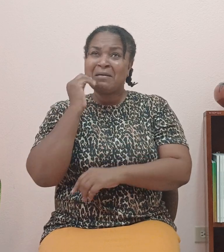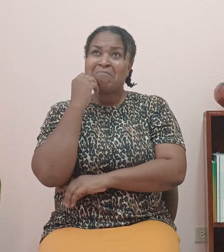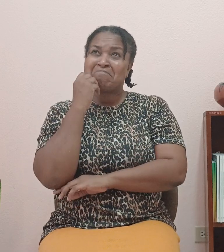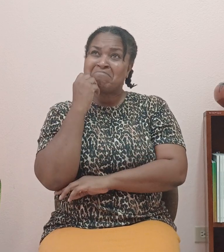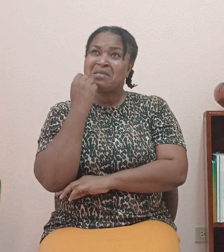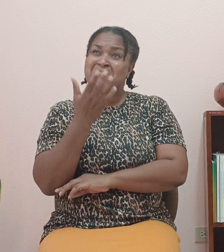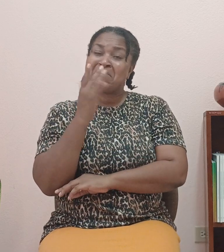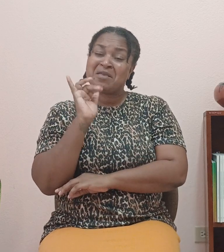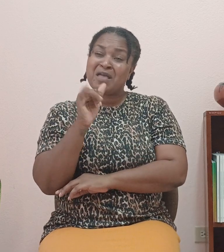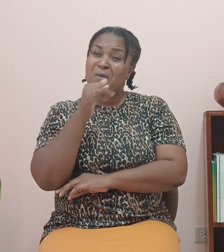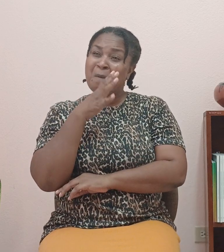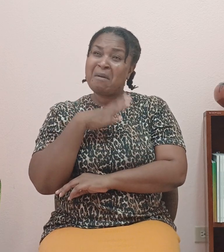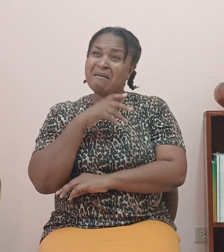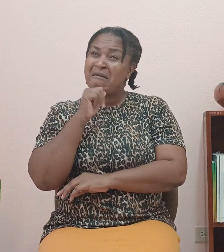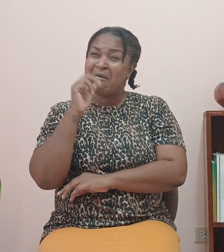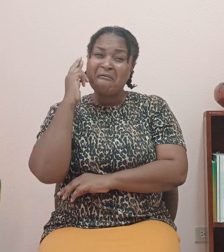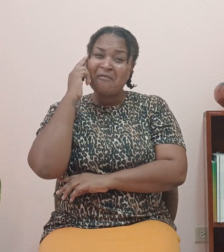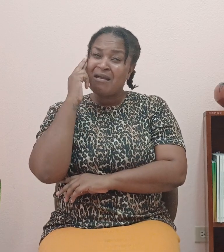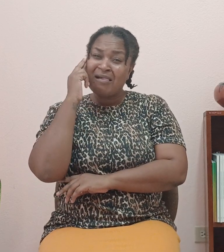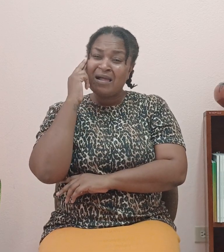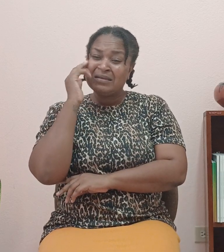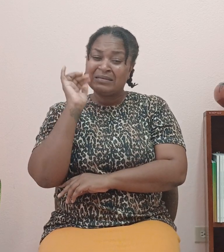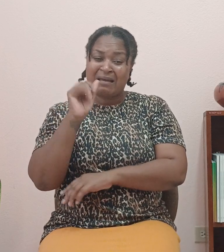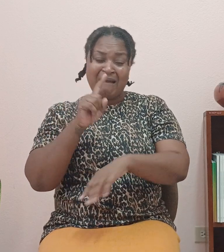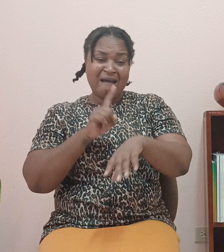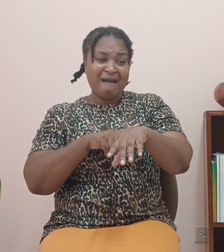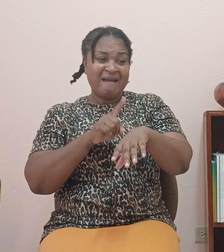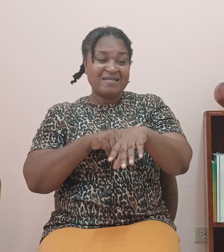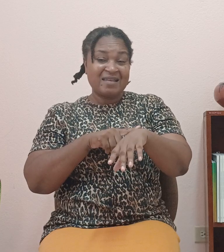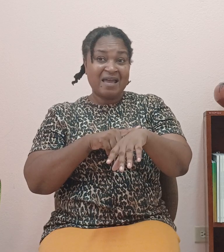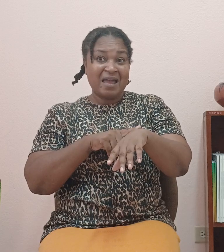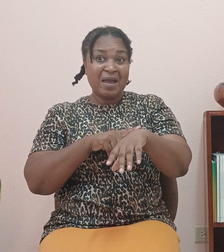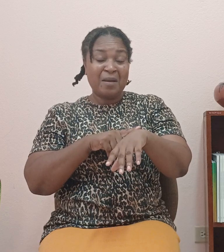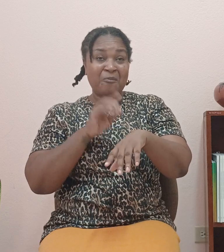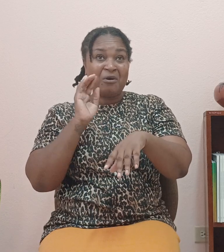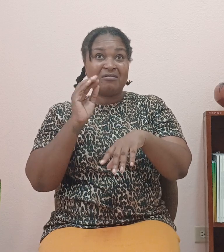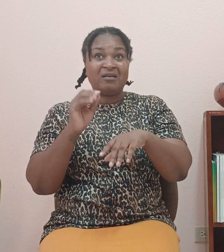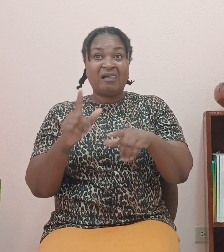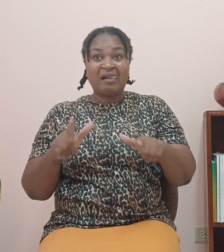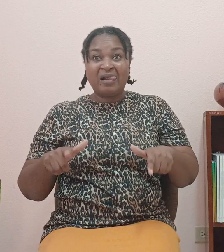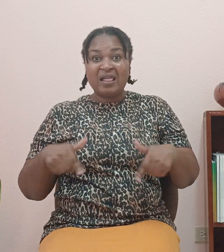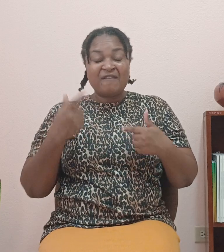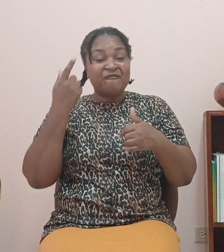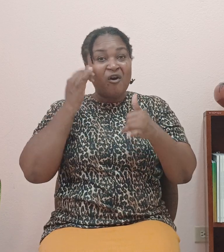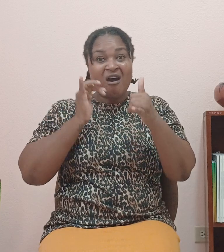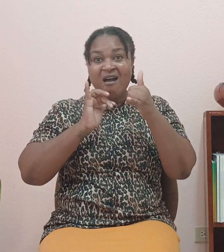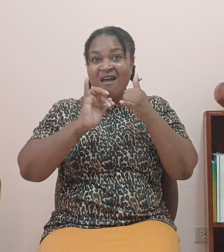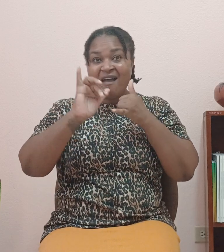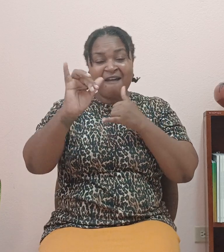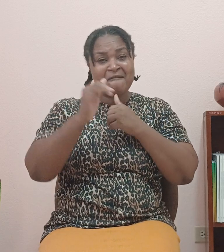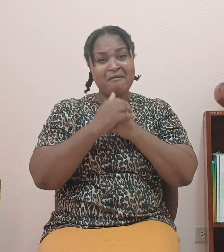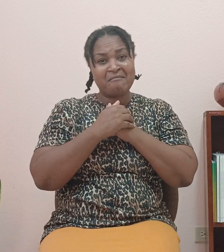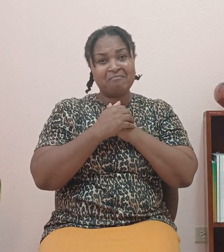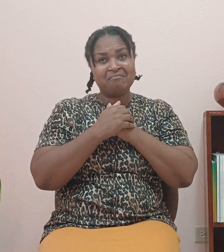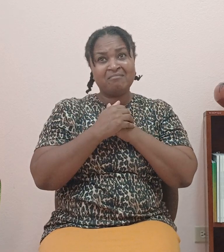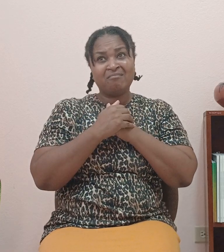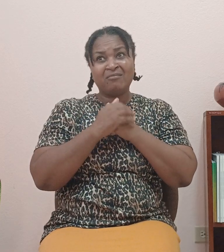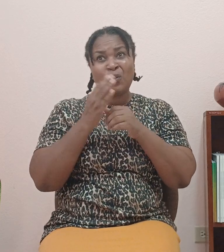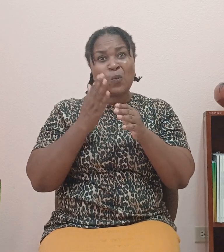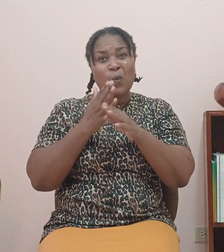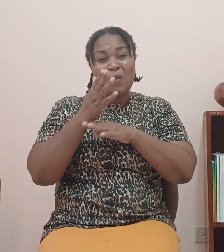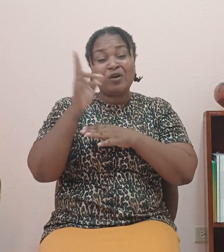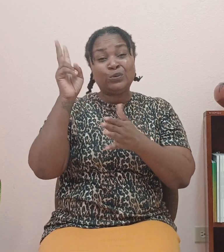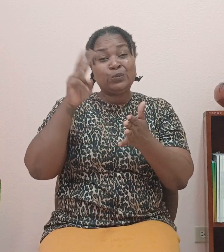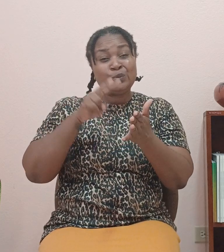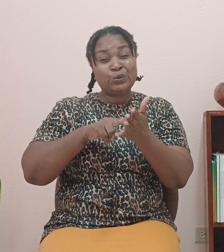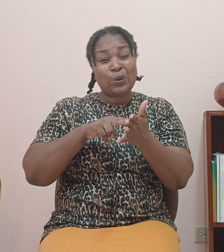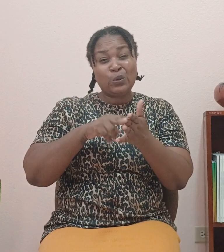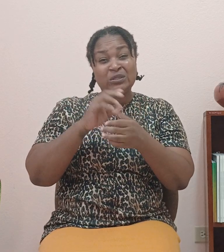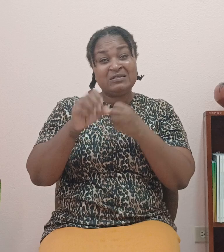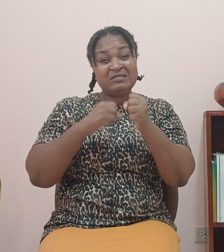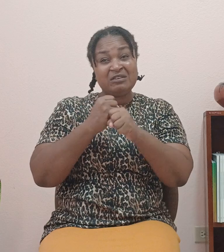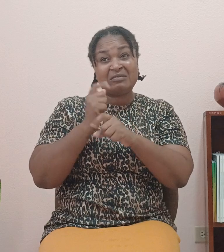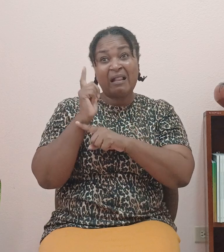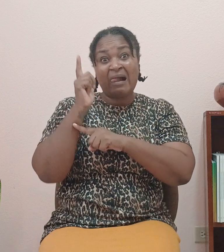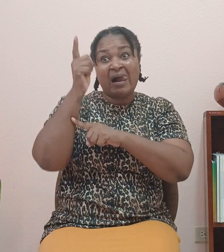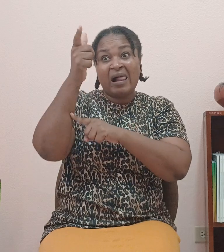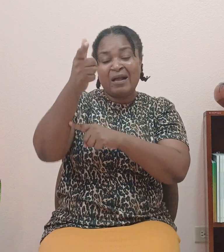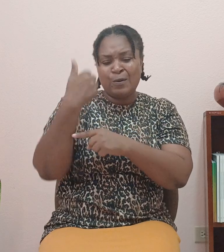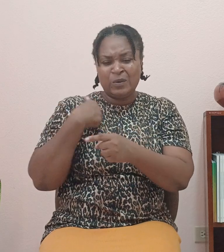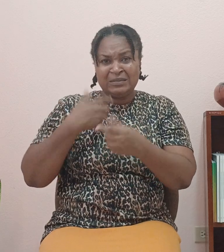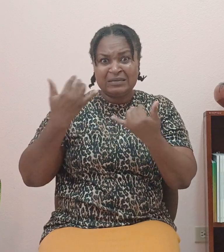realize that that moment would be immortalized. Over 2000 years later we read about her,